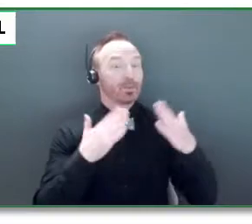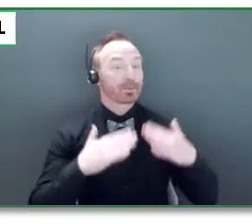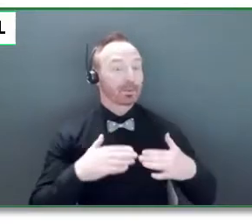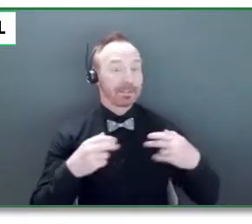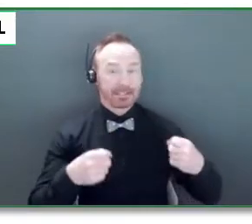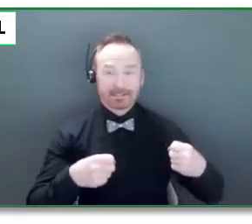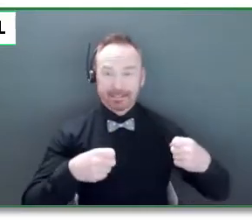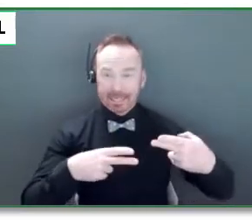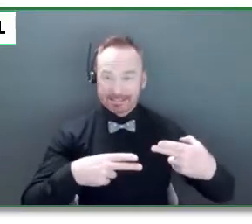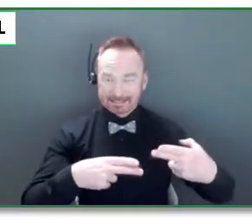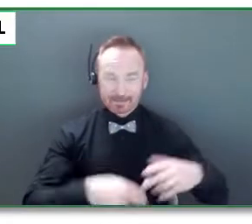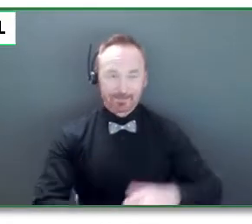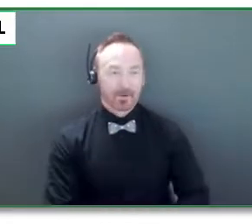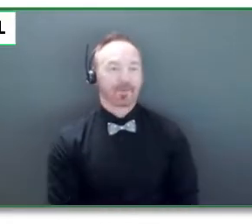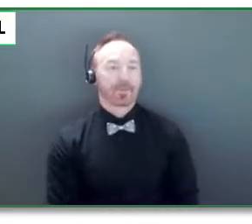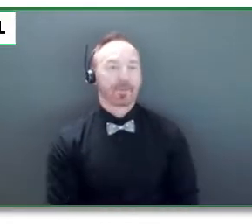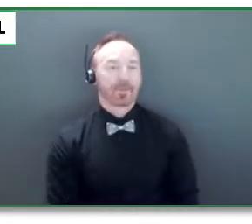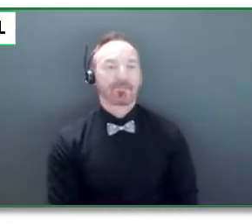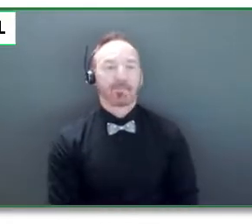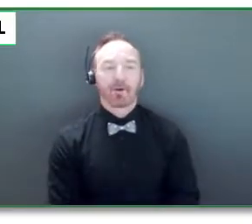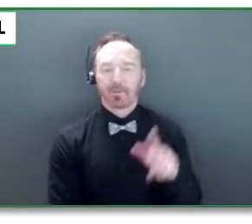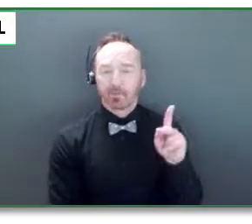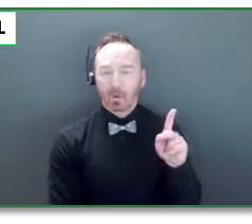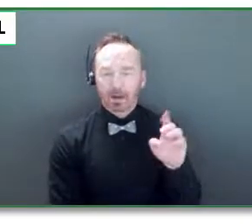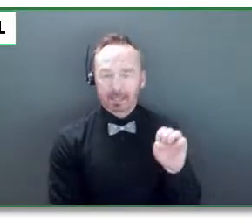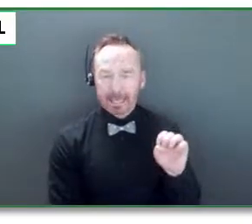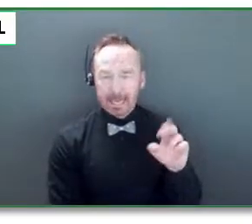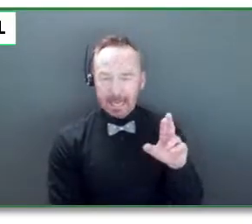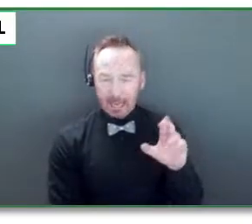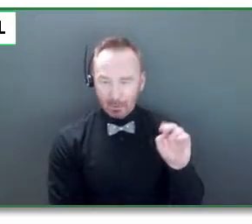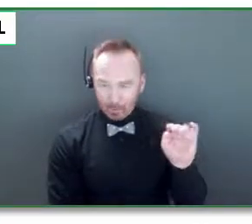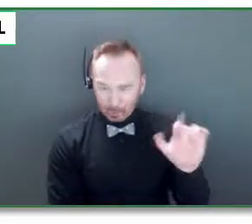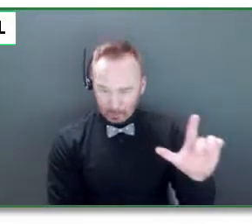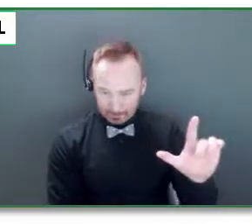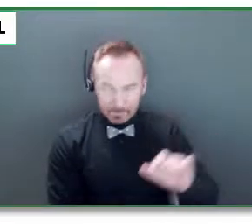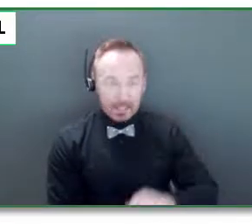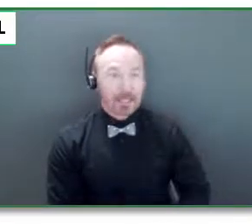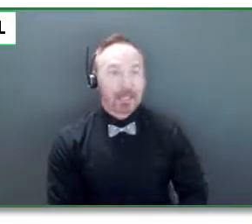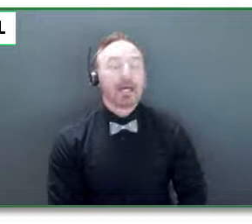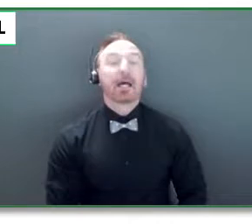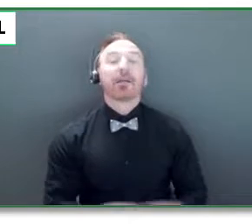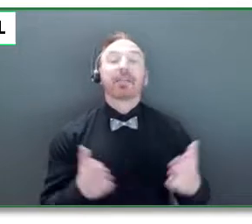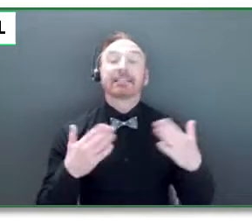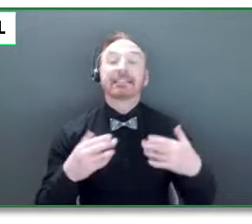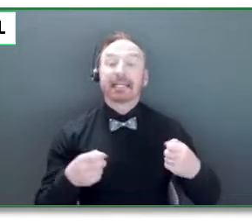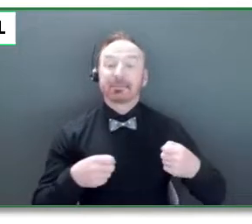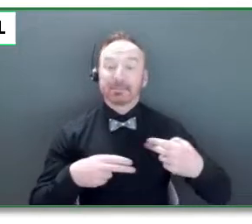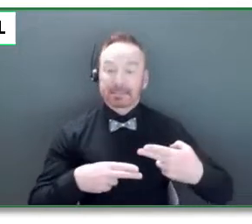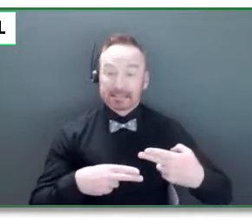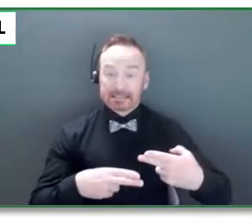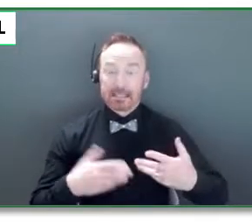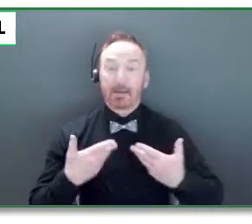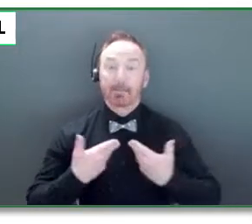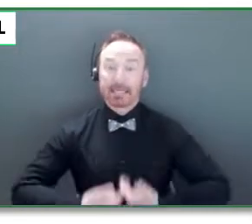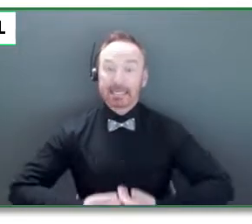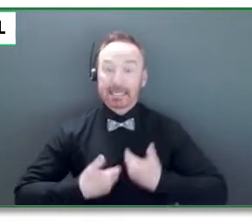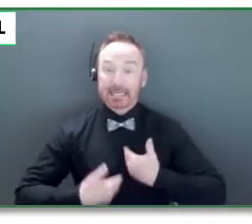next slide. Sorry um I've forgot to begin by saying that I am a Caucasian female.